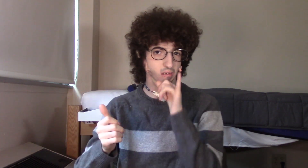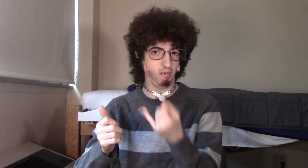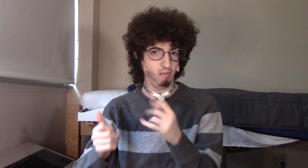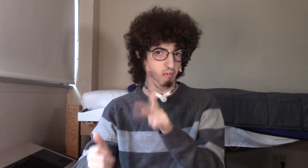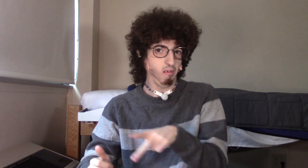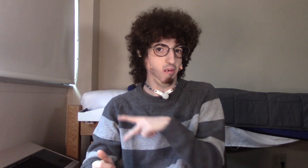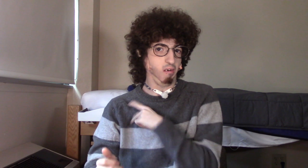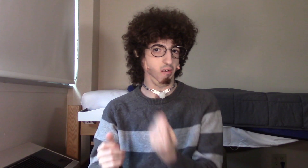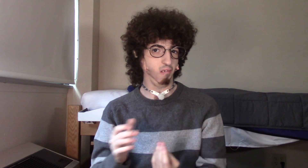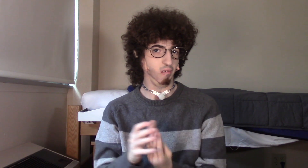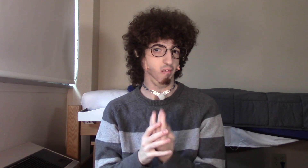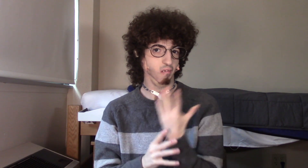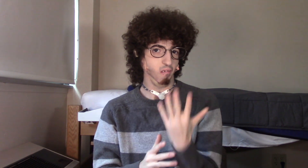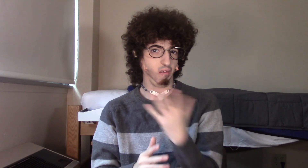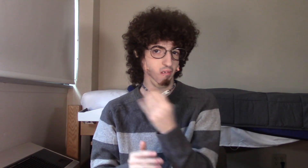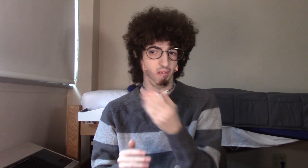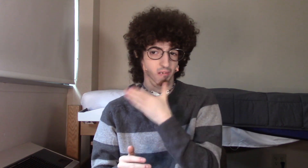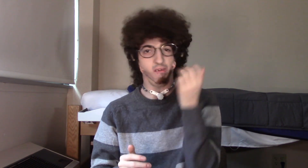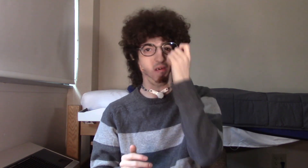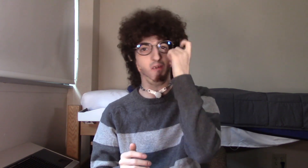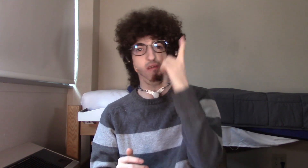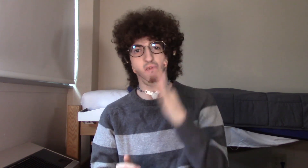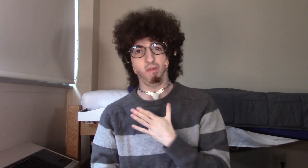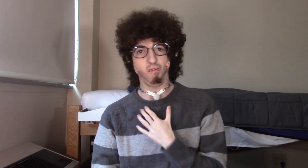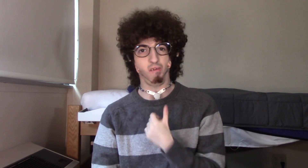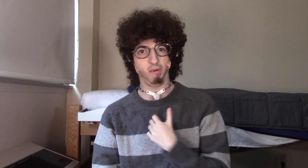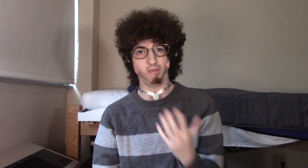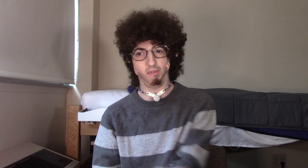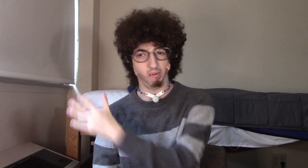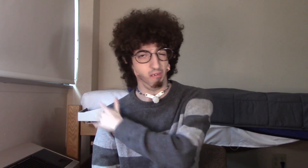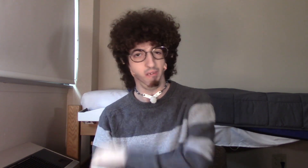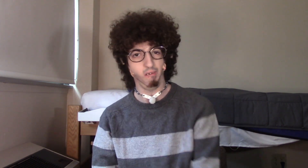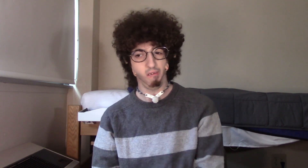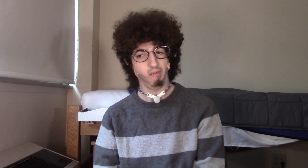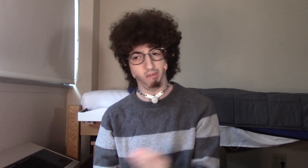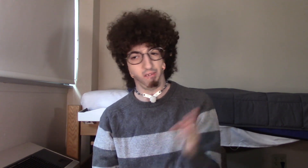which is personal growth and better understanding of myself